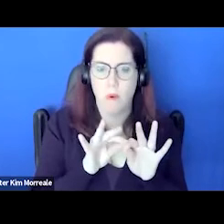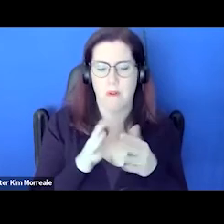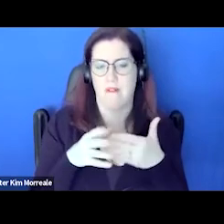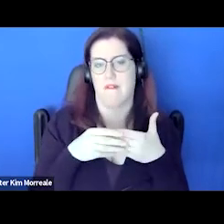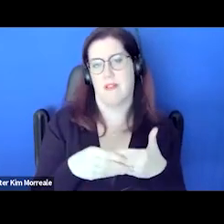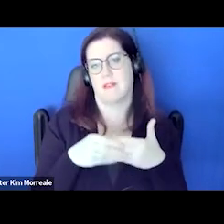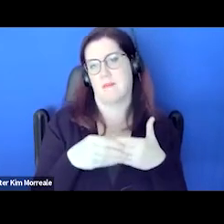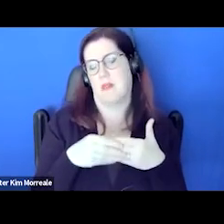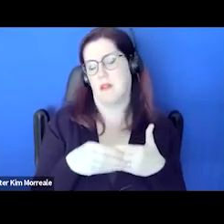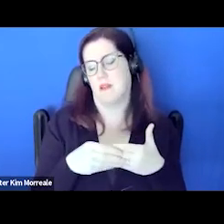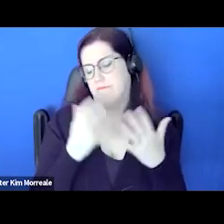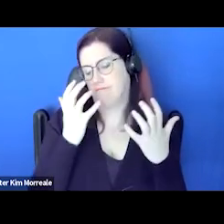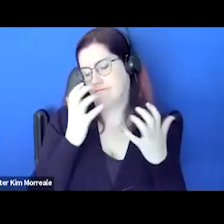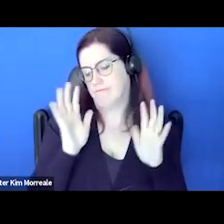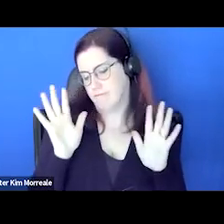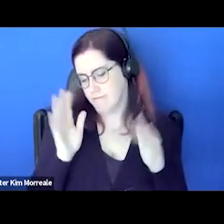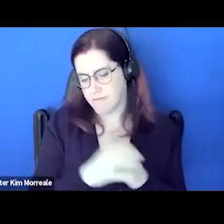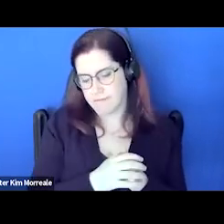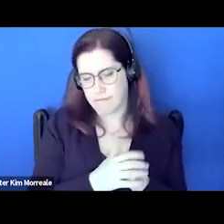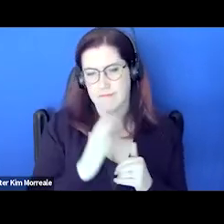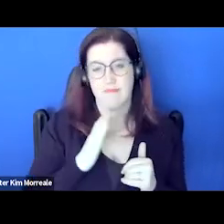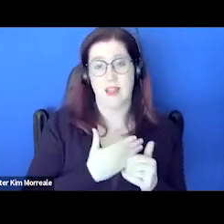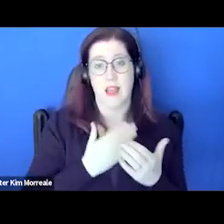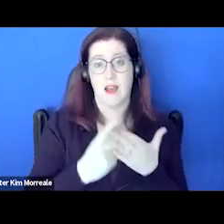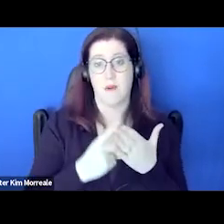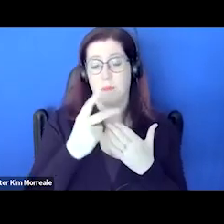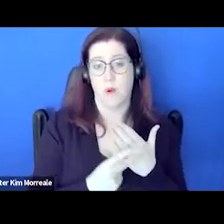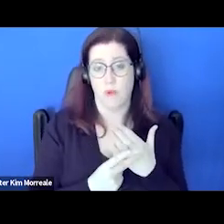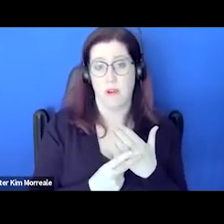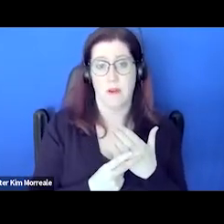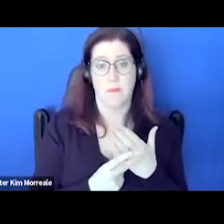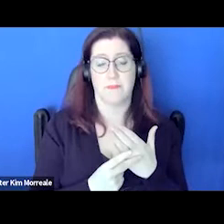And our program, my path lead was really flexible with me